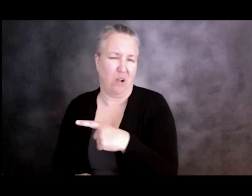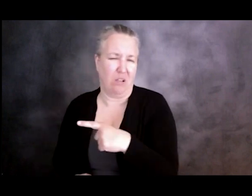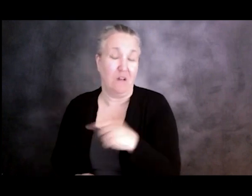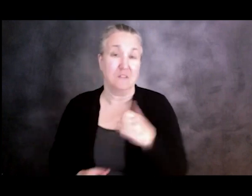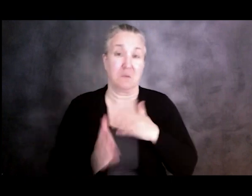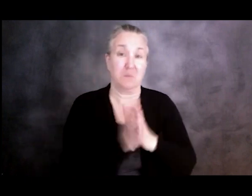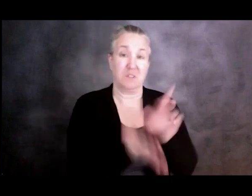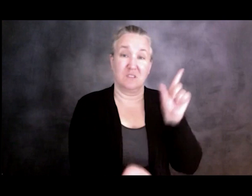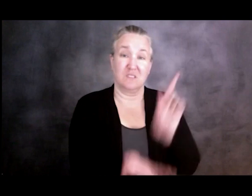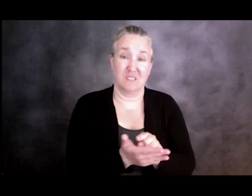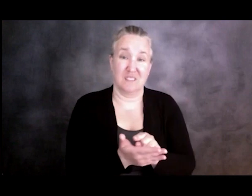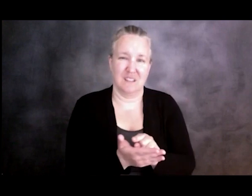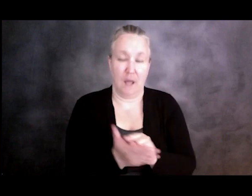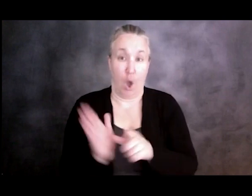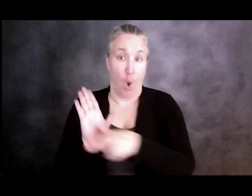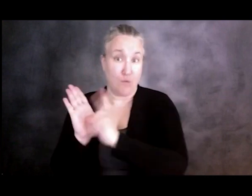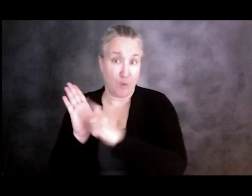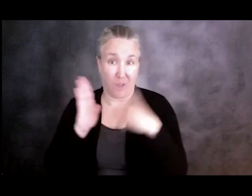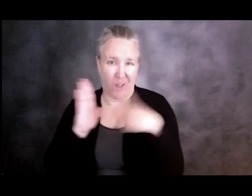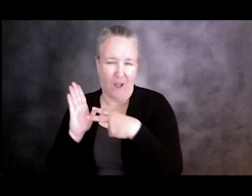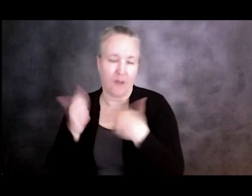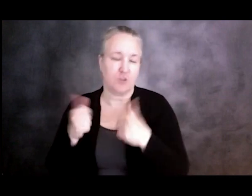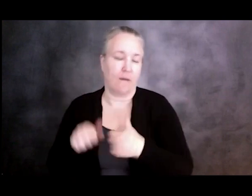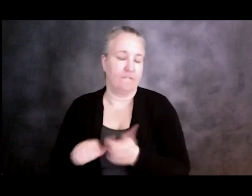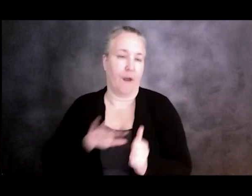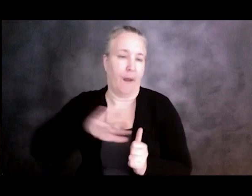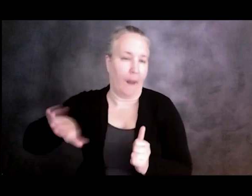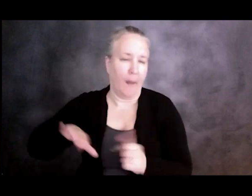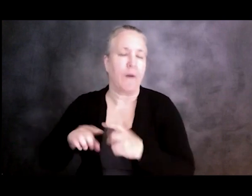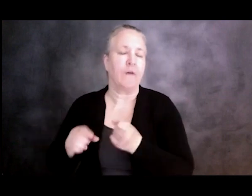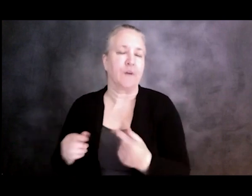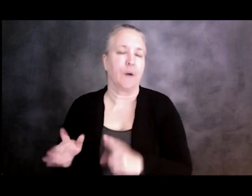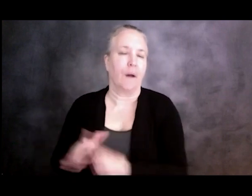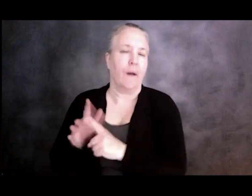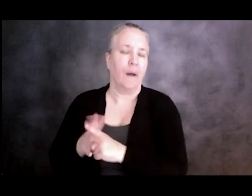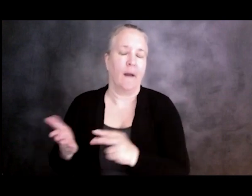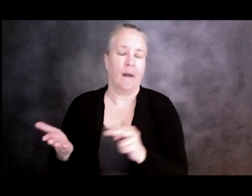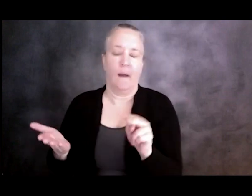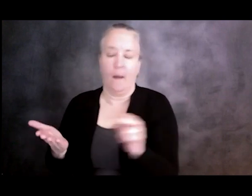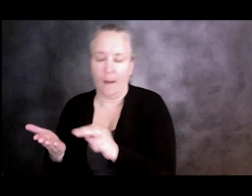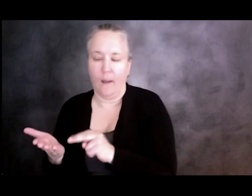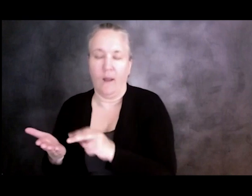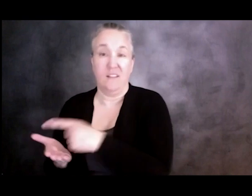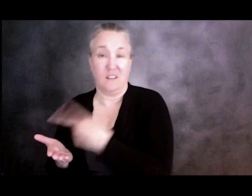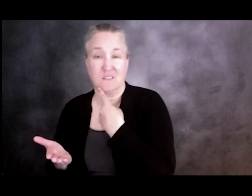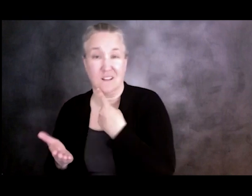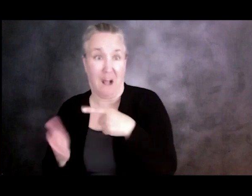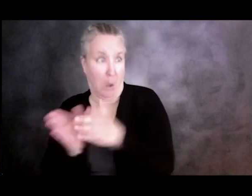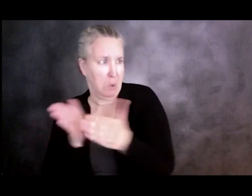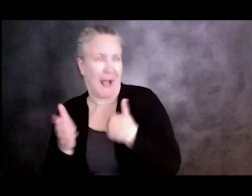I try not to read the reviews, but a couple of snuck past me. And they said, there are too many ideas in this book.